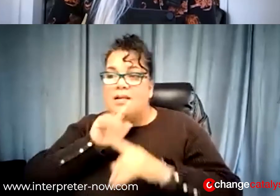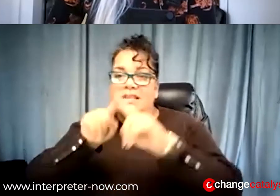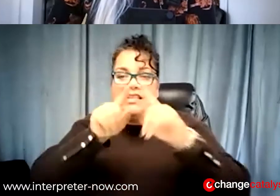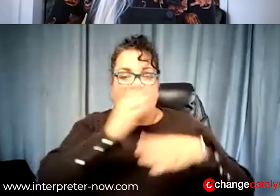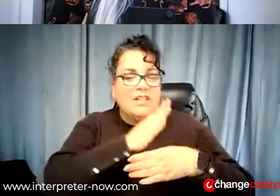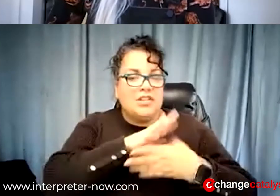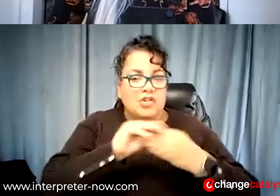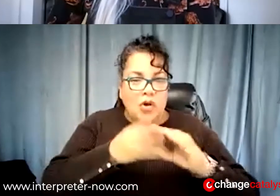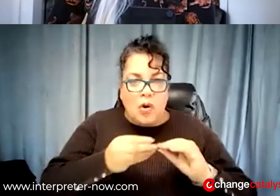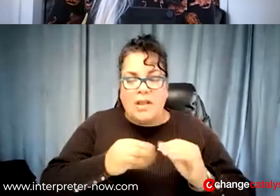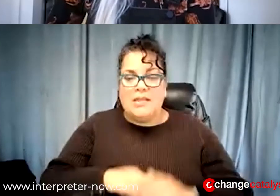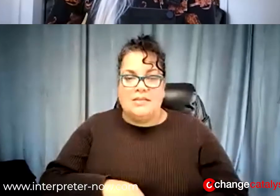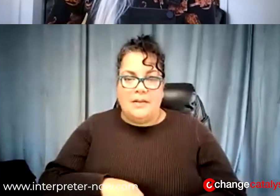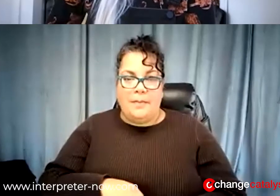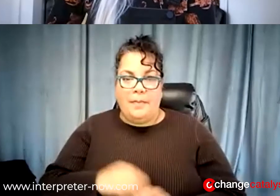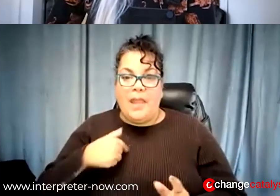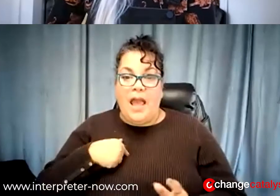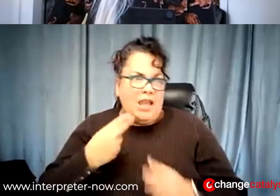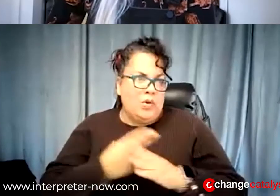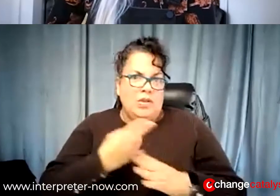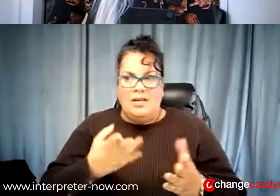I use it as a way to reach out.